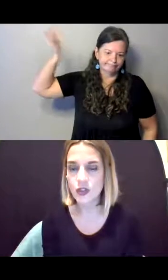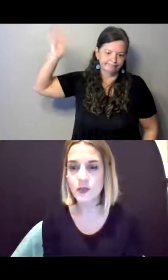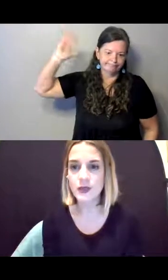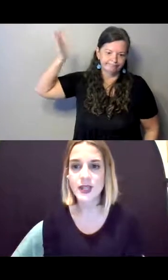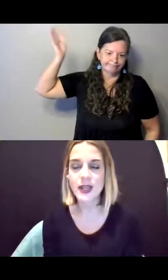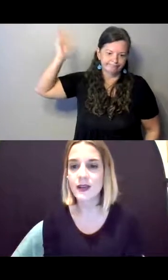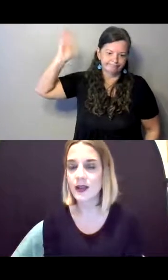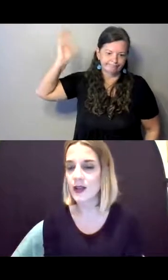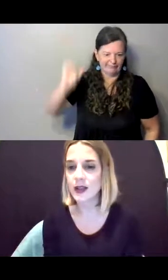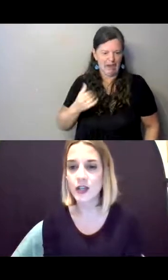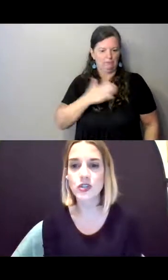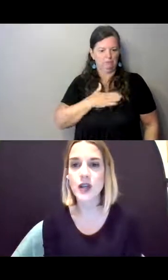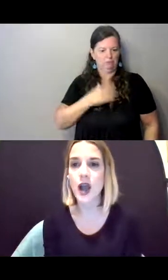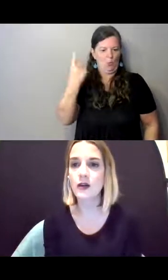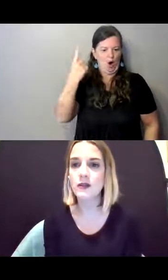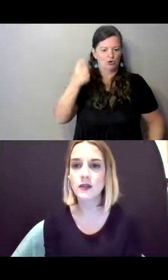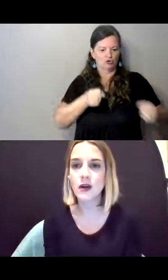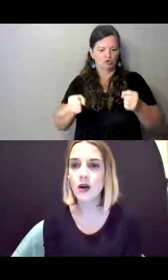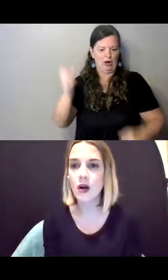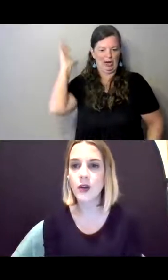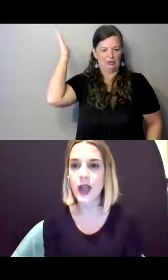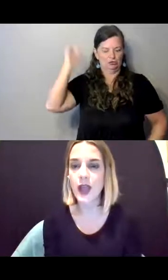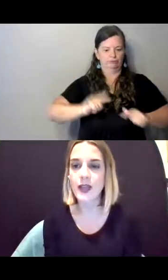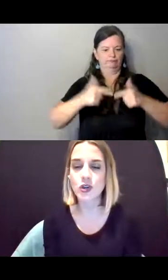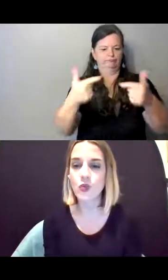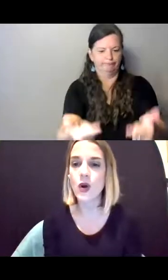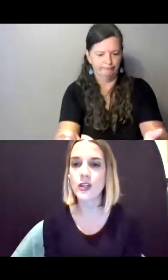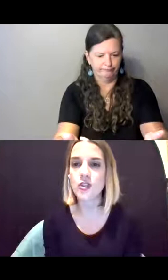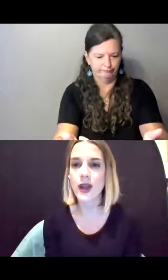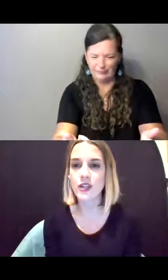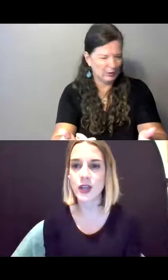just presenting in a lecture style all day and that's your one strategy